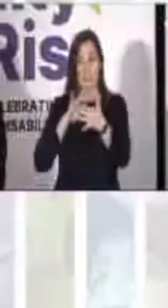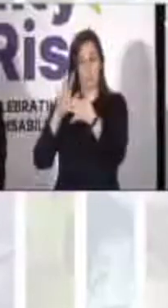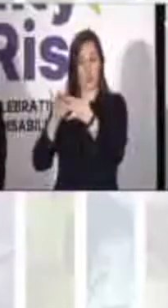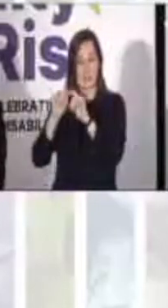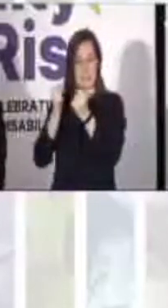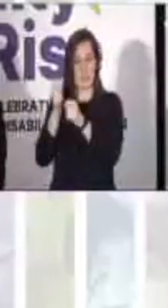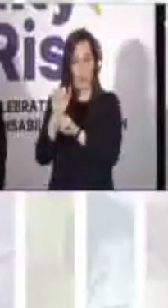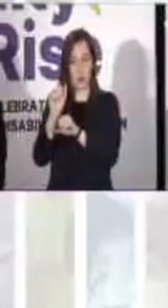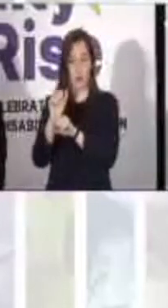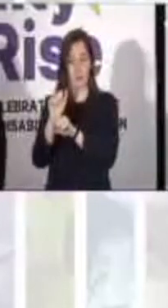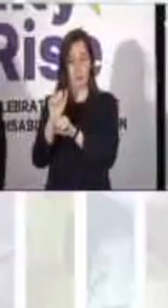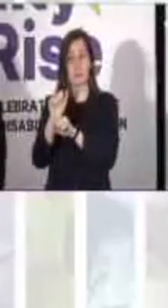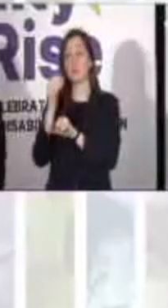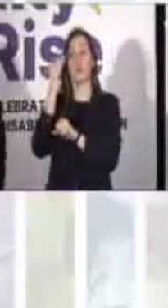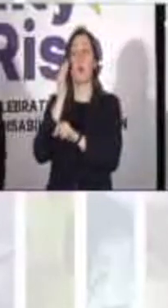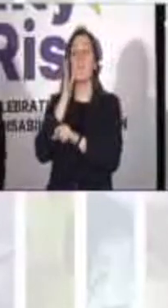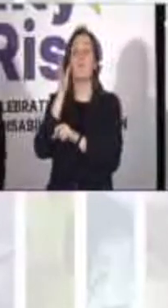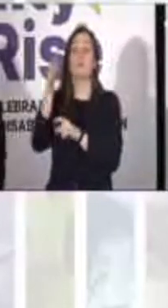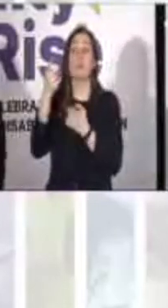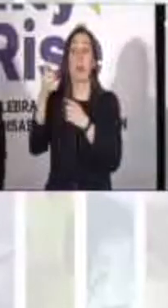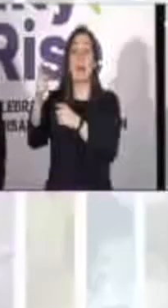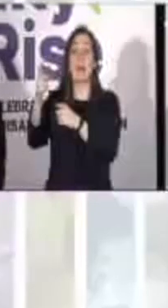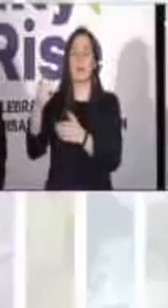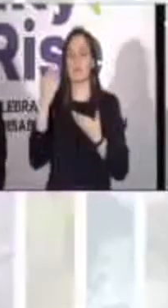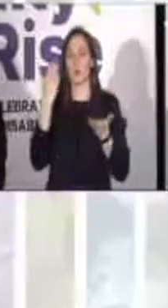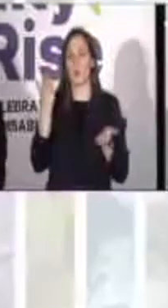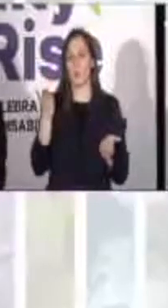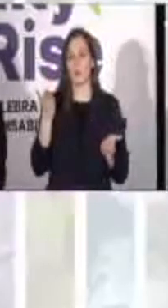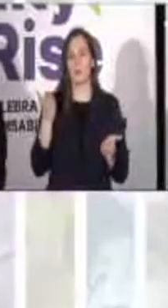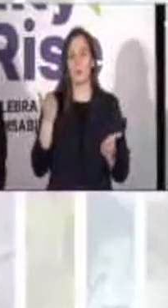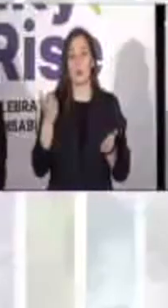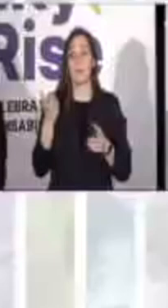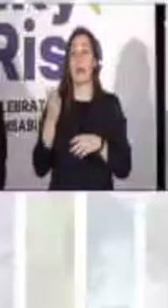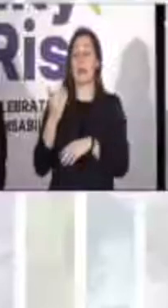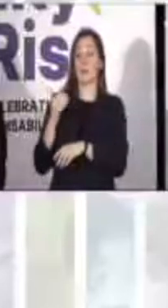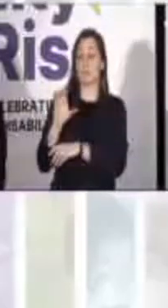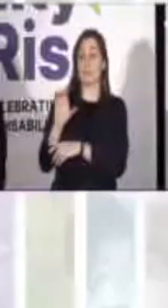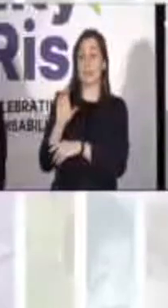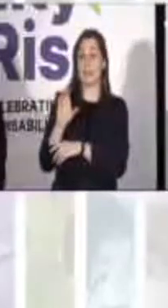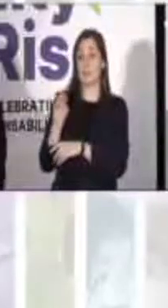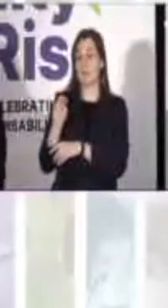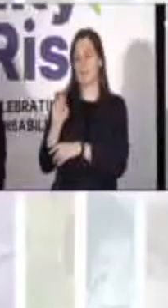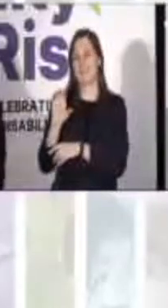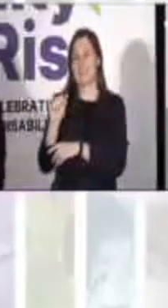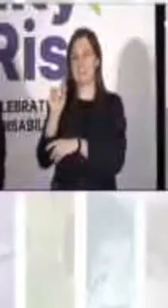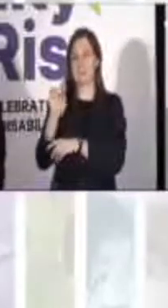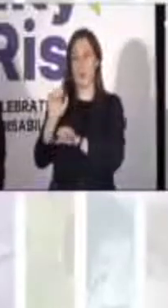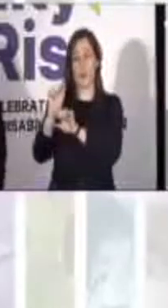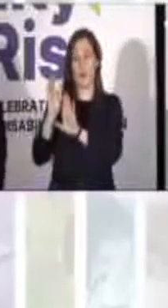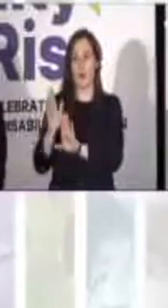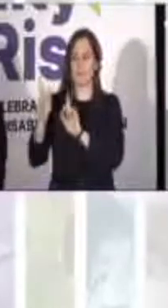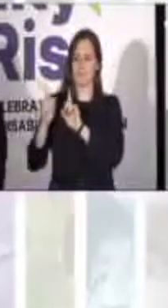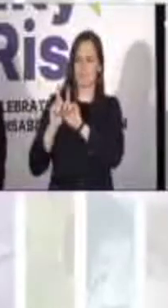HOWEVER WITH THE HELP OF A CASE MANAGER, I WAS ABLE TO ACCESS MANY RESOURCES I MAY NOT HAVE KNOWN ABOUT BY MYSELF.